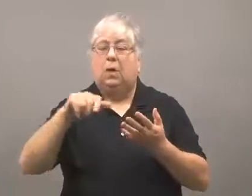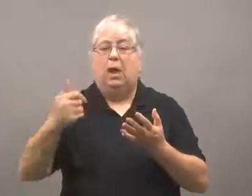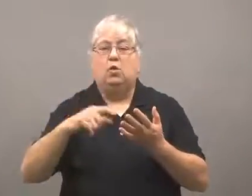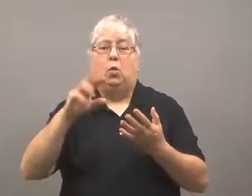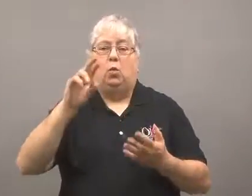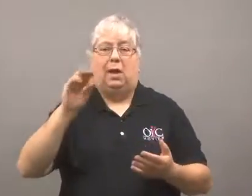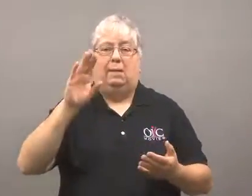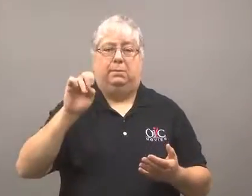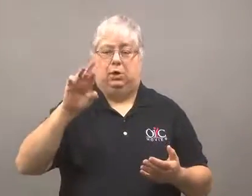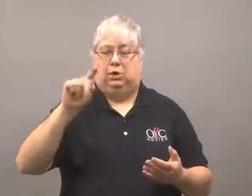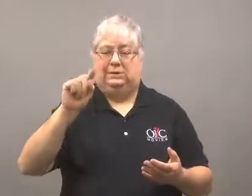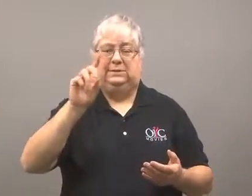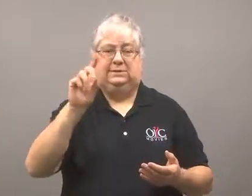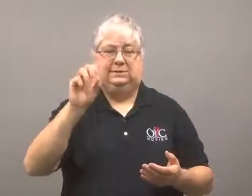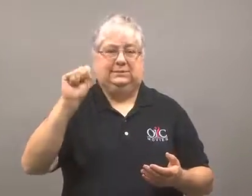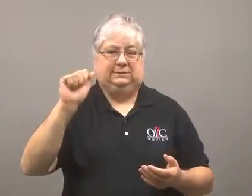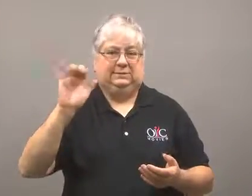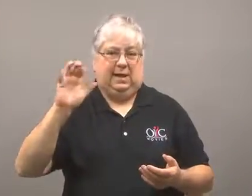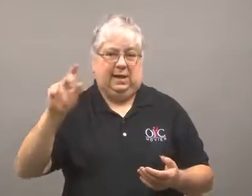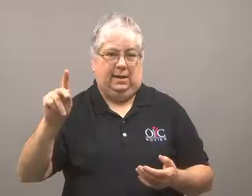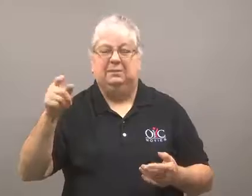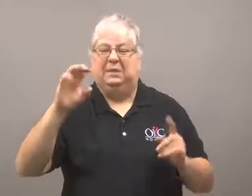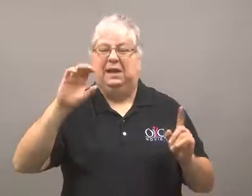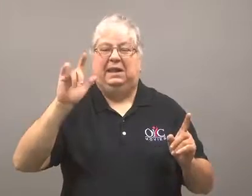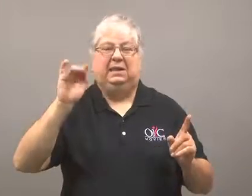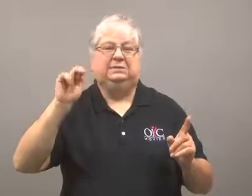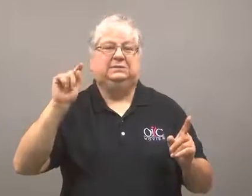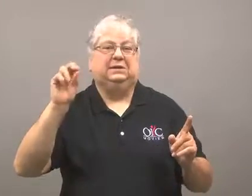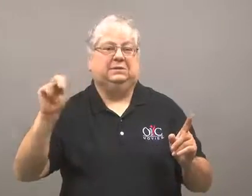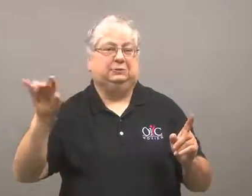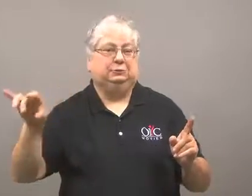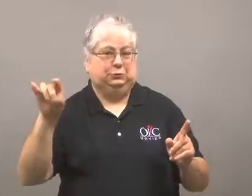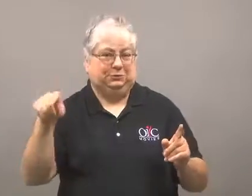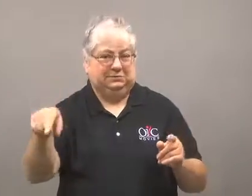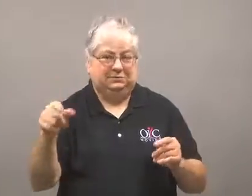Robert D. Sack, a Clinton appointee,